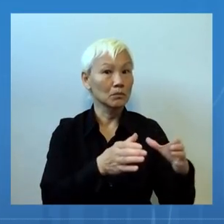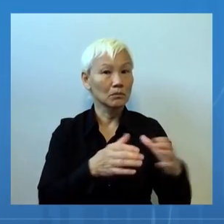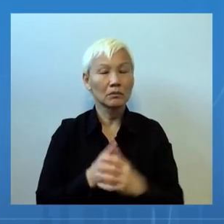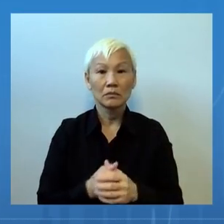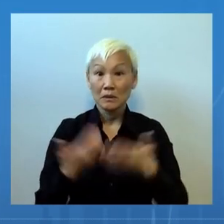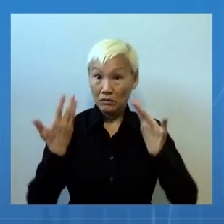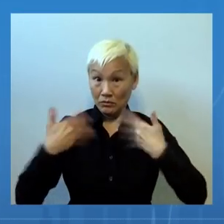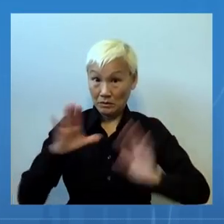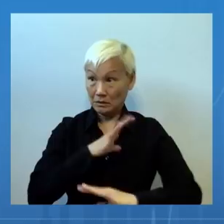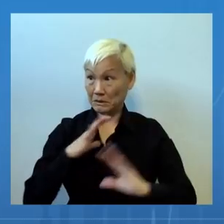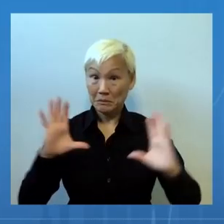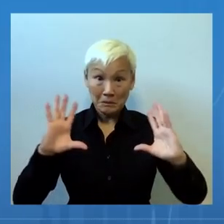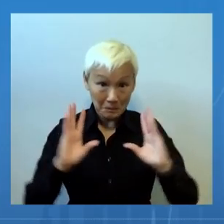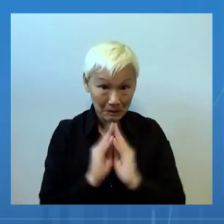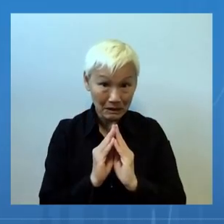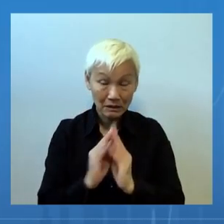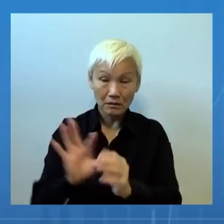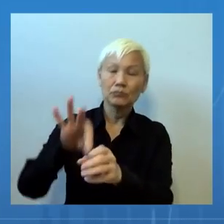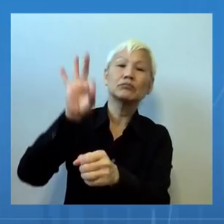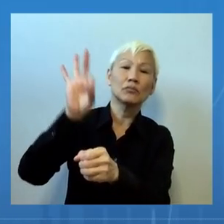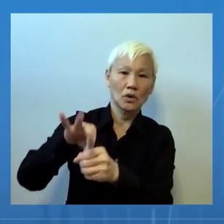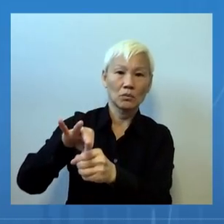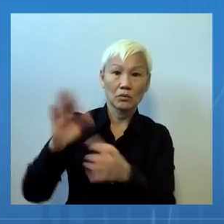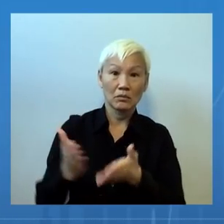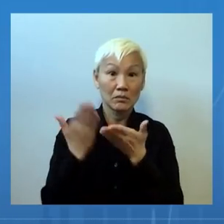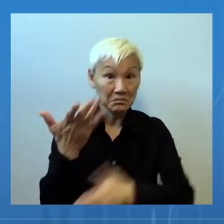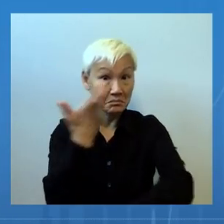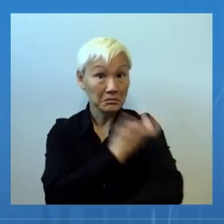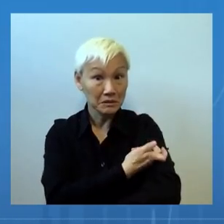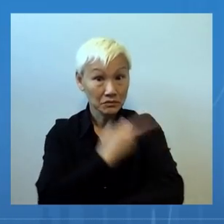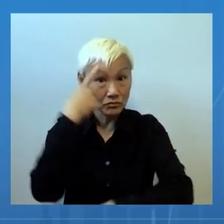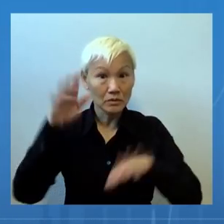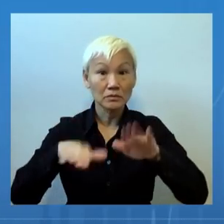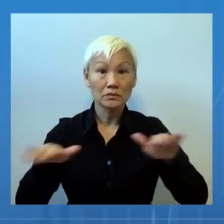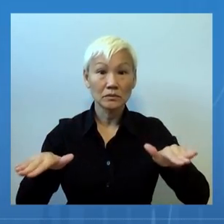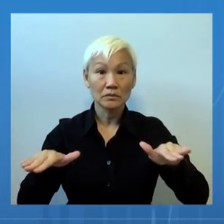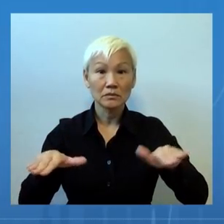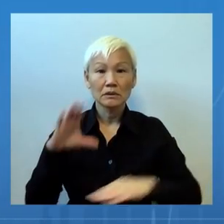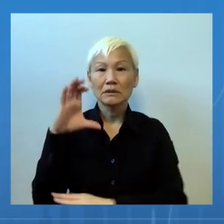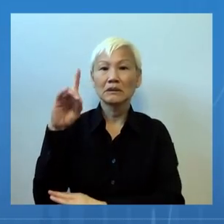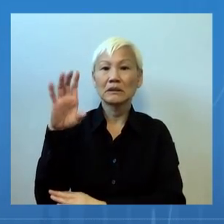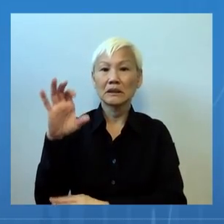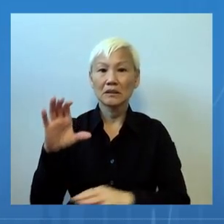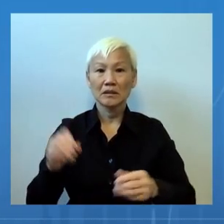on vaccine recommendations, CDC will release its recommendations for vaccination of children 5 to 11.